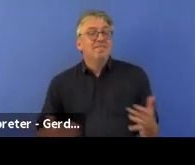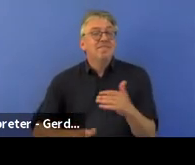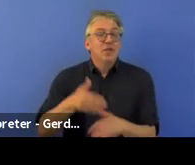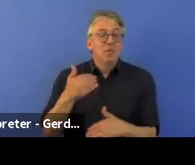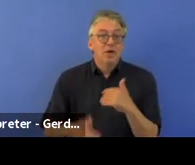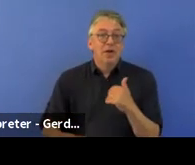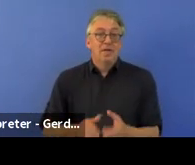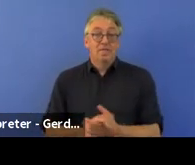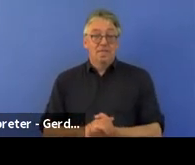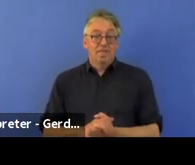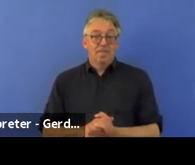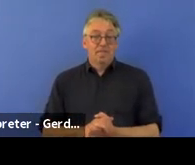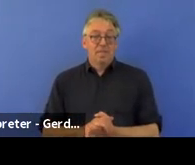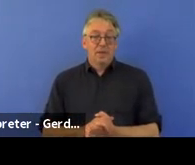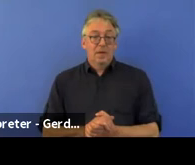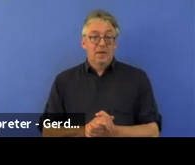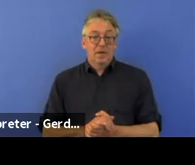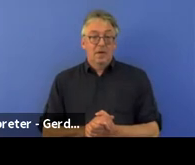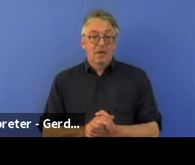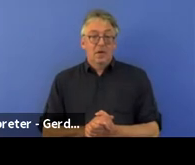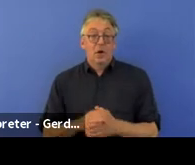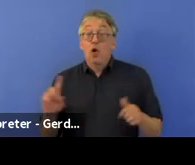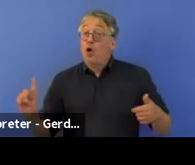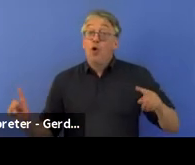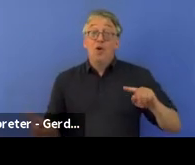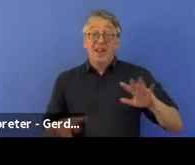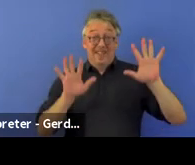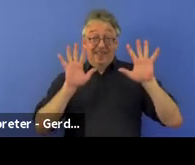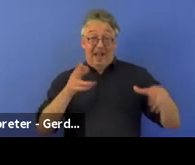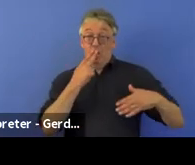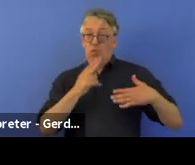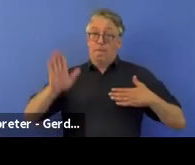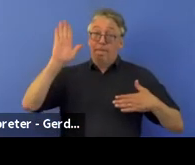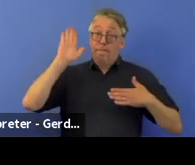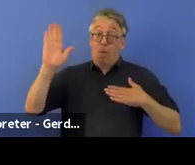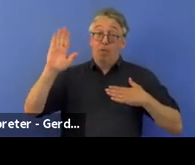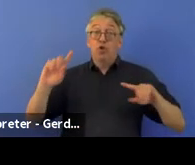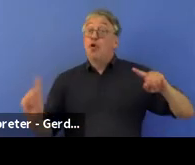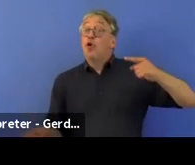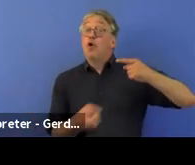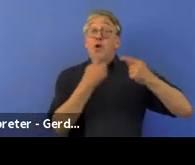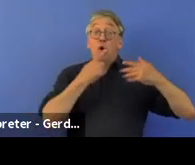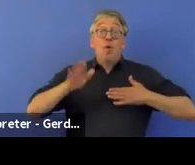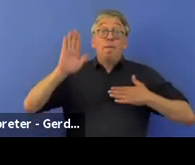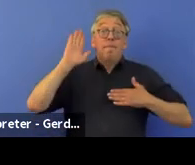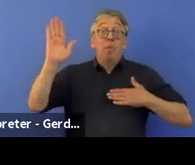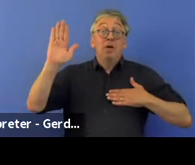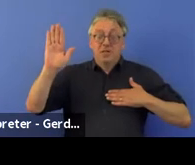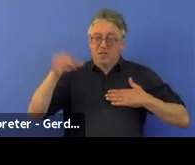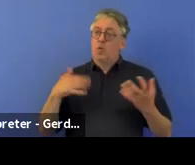global charter on rights of children and young people with disabilities was launched. Which has ten commitments and its first